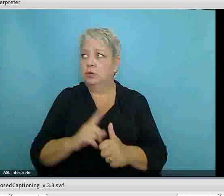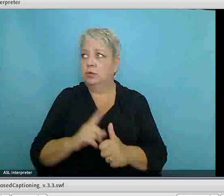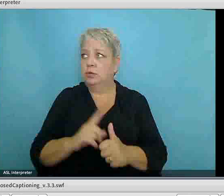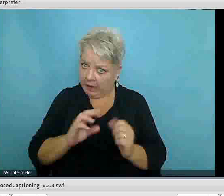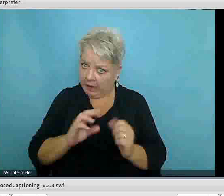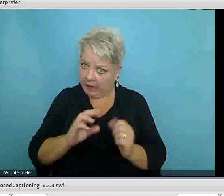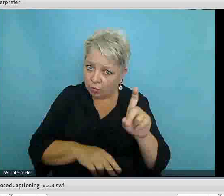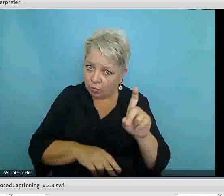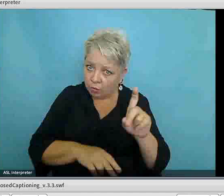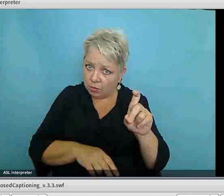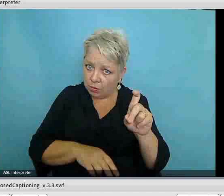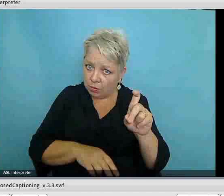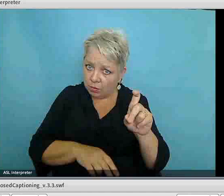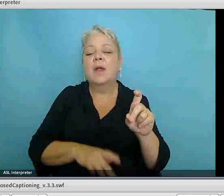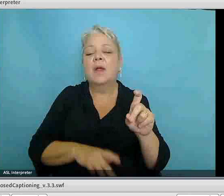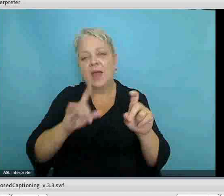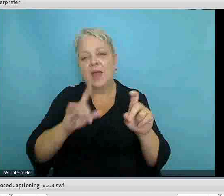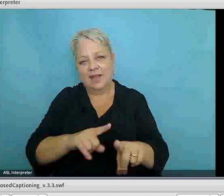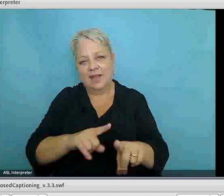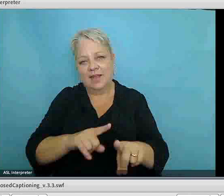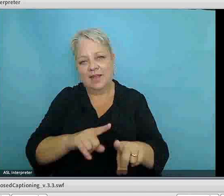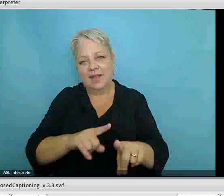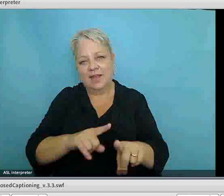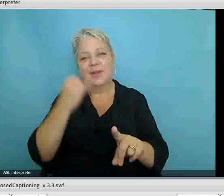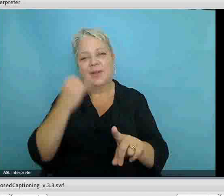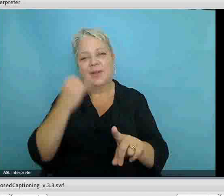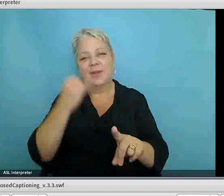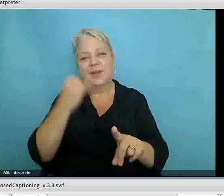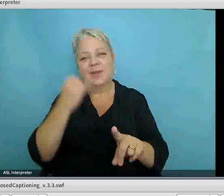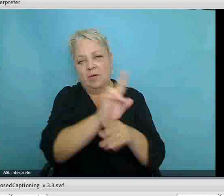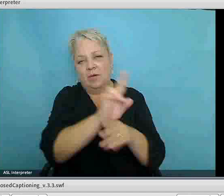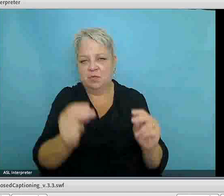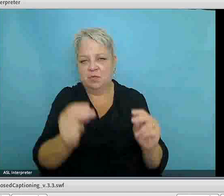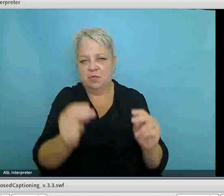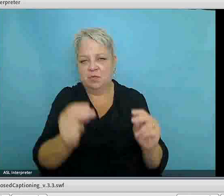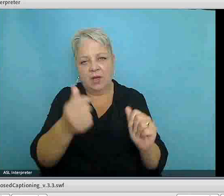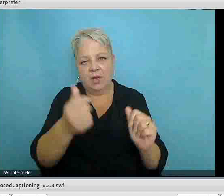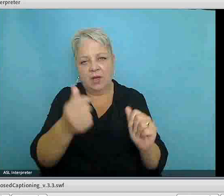In the last question, we talked a little bit about the homeless population.